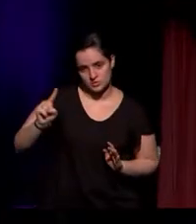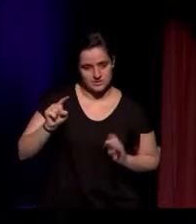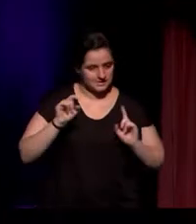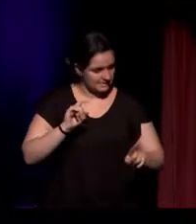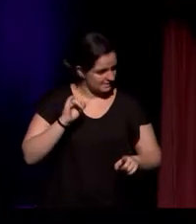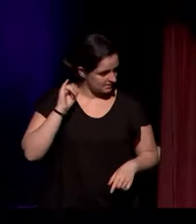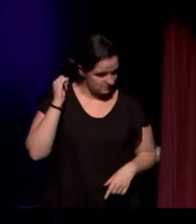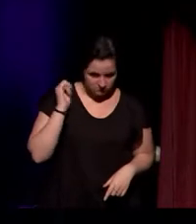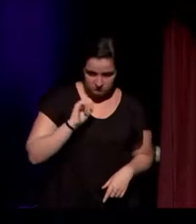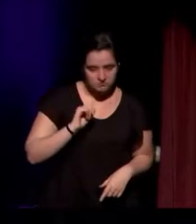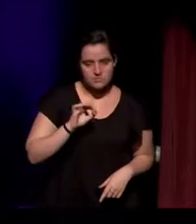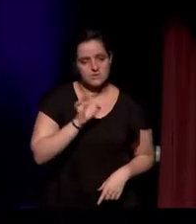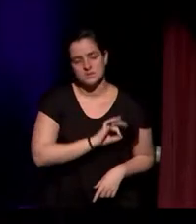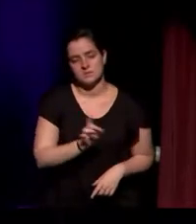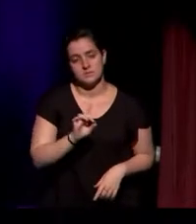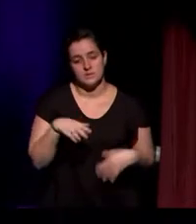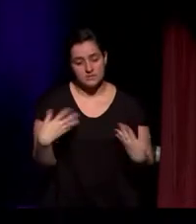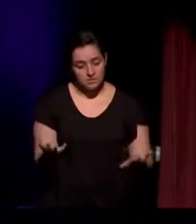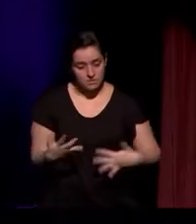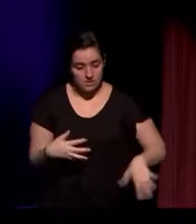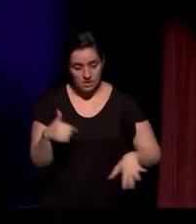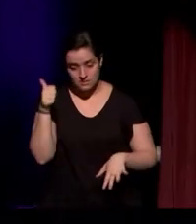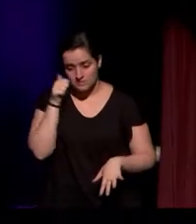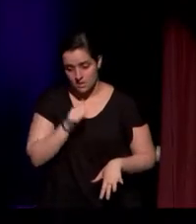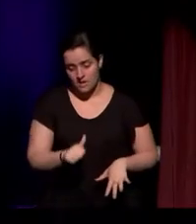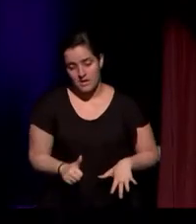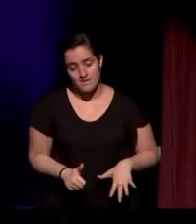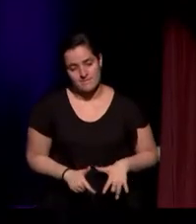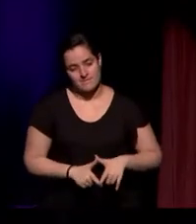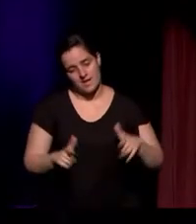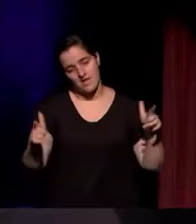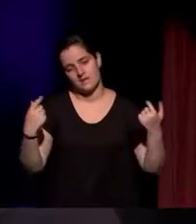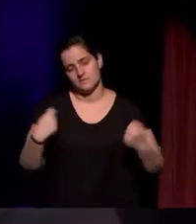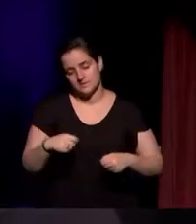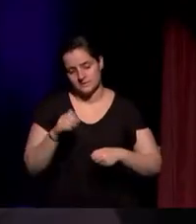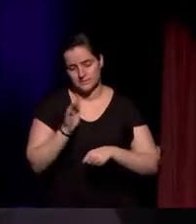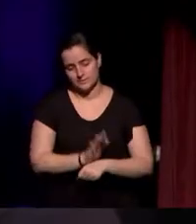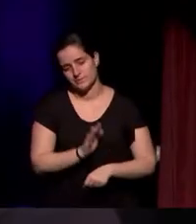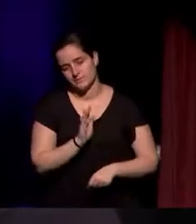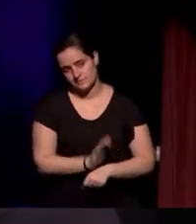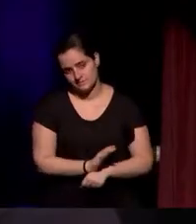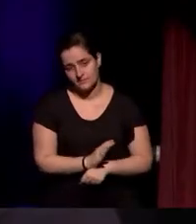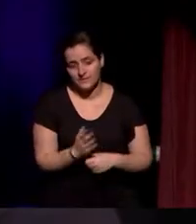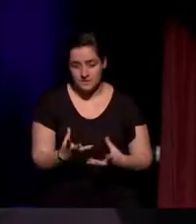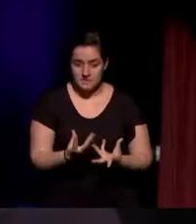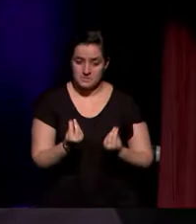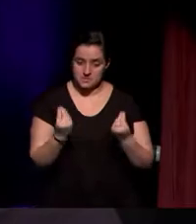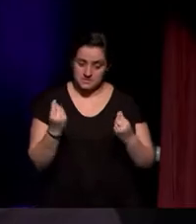what was meant those women, most of times, they had to help them. And, often, if they did not complete,